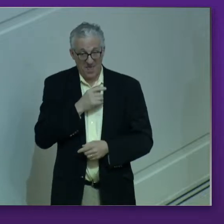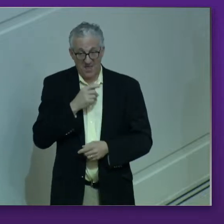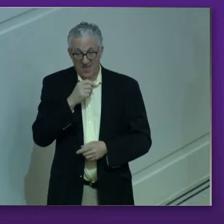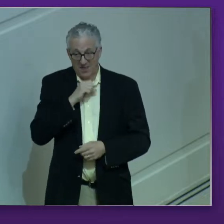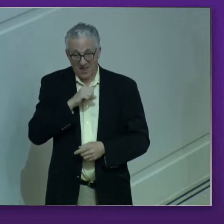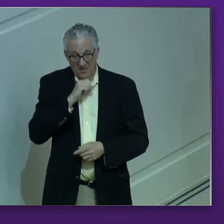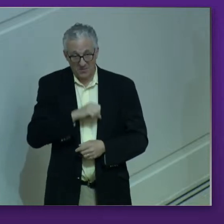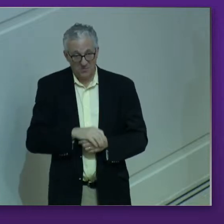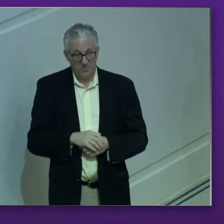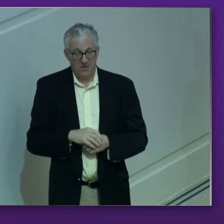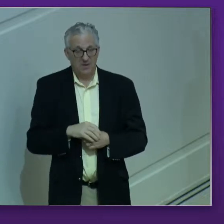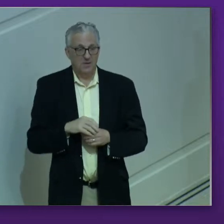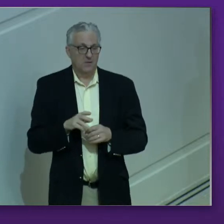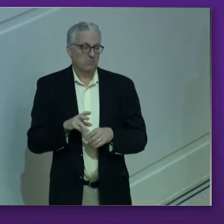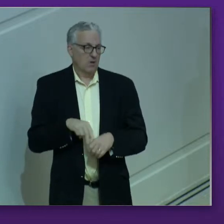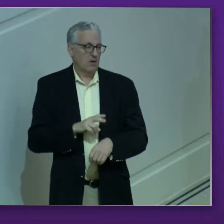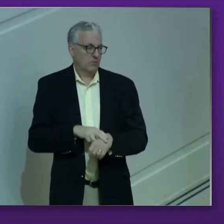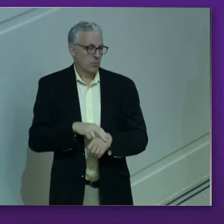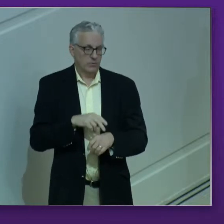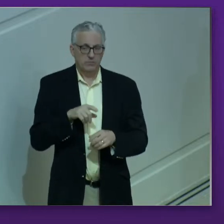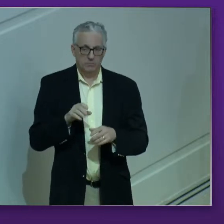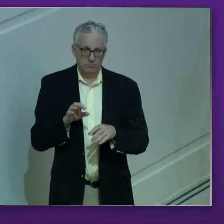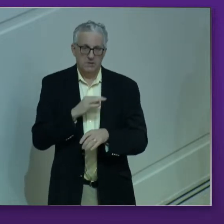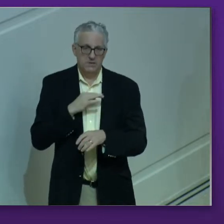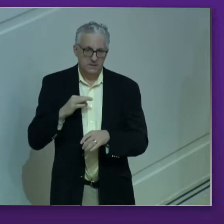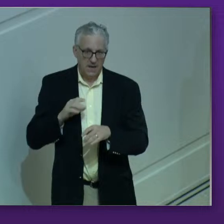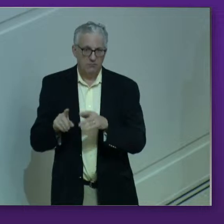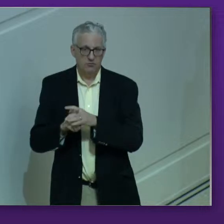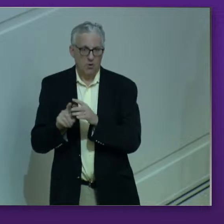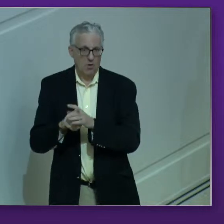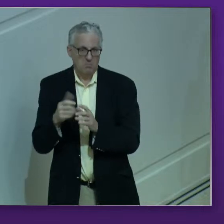CREAM AND AT THE UPPER LOBBY OUTSIDE TO 16 HERE IN GLOBE